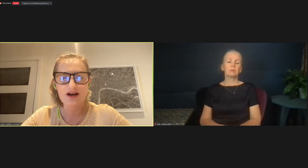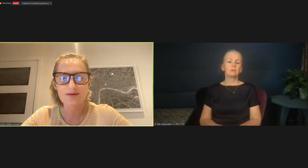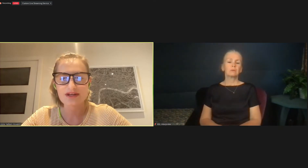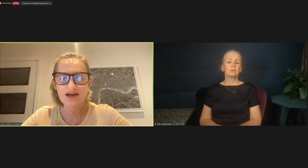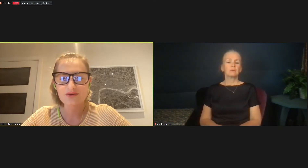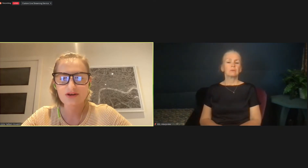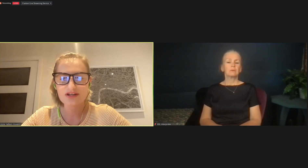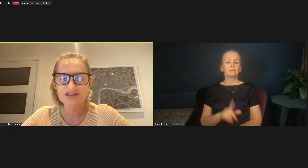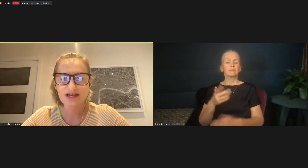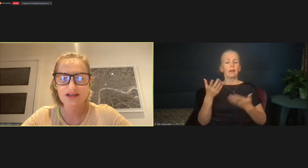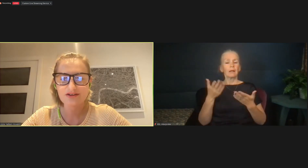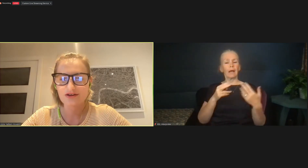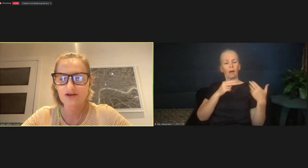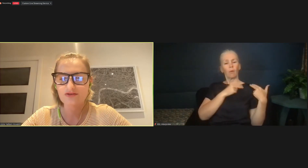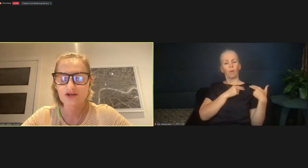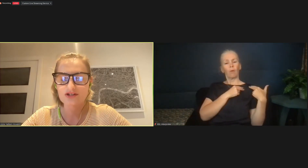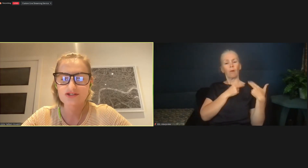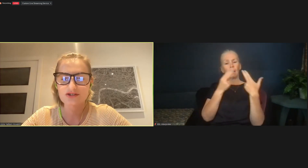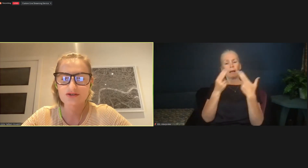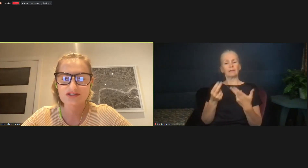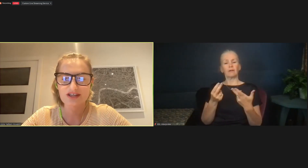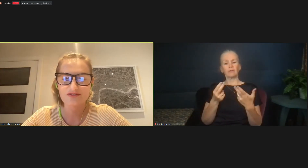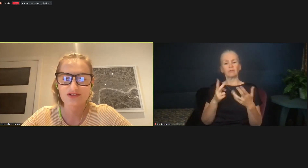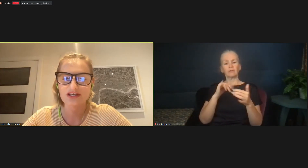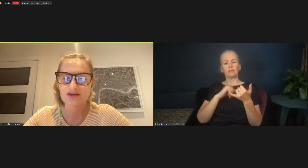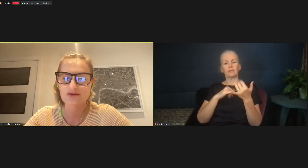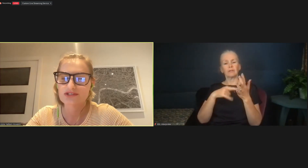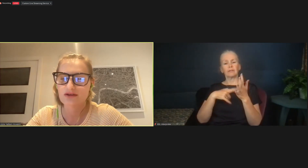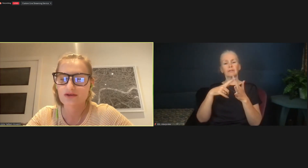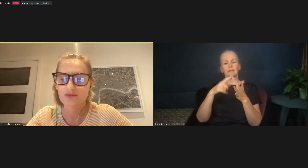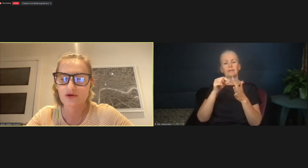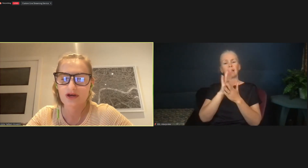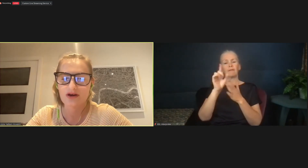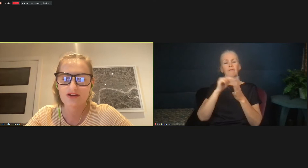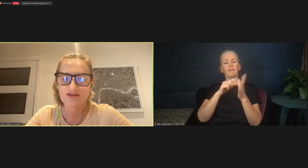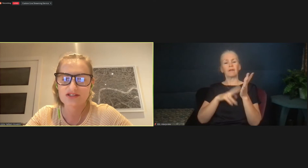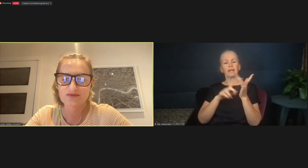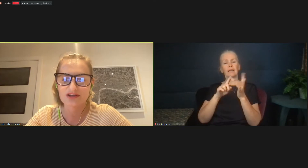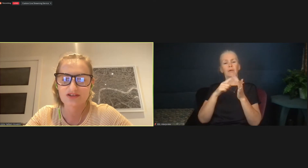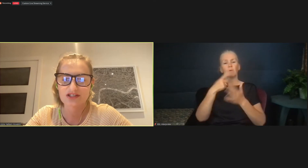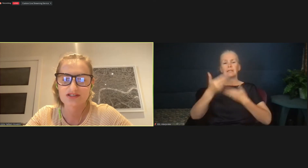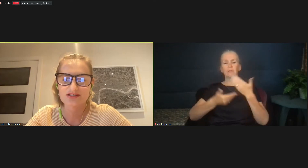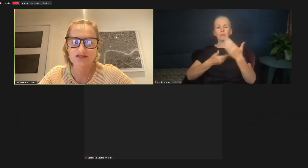I'm now going to hand over to Stephanie who will tell you more about her experience.